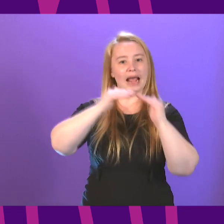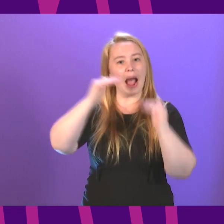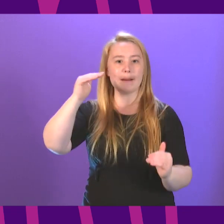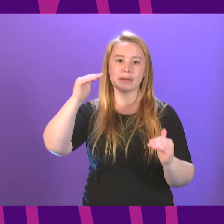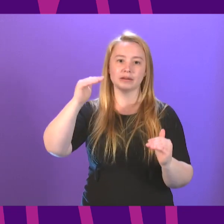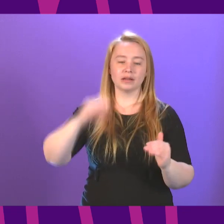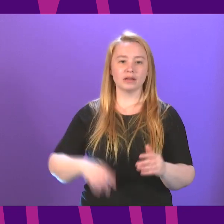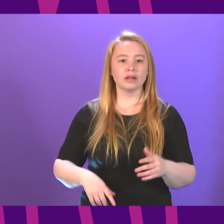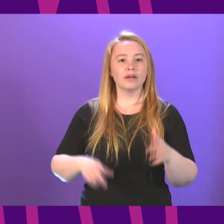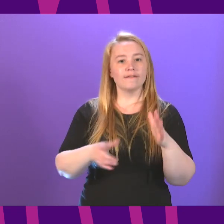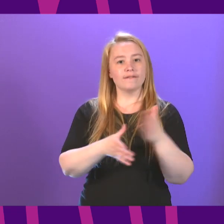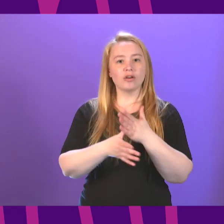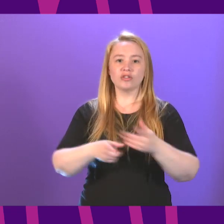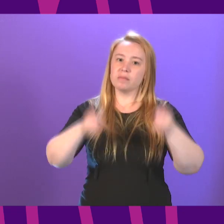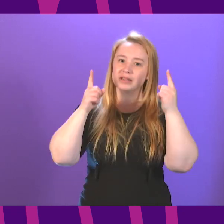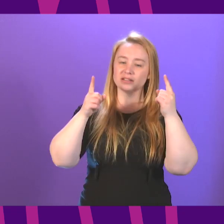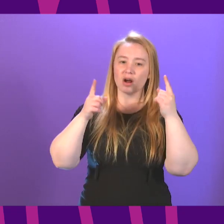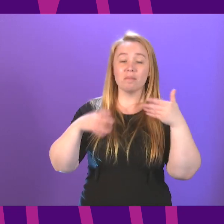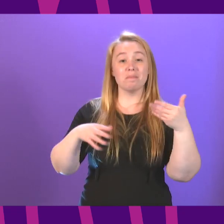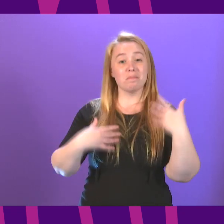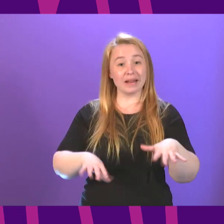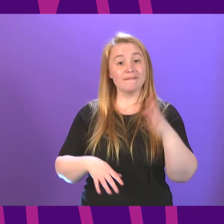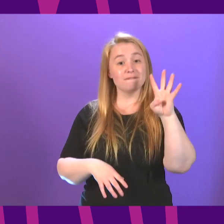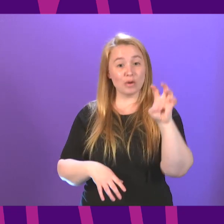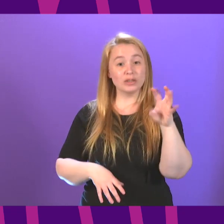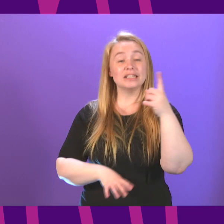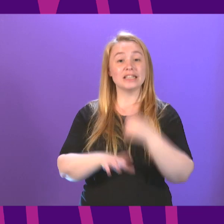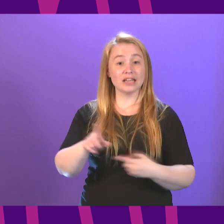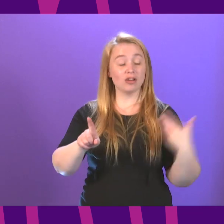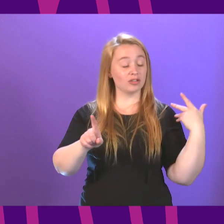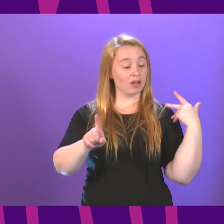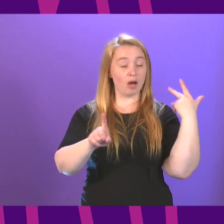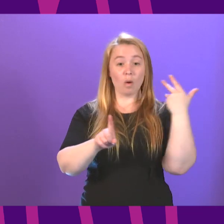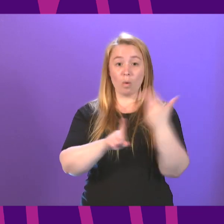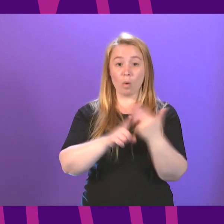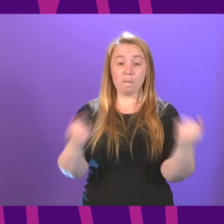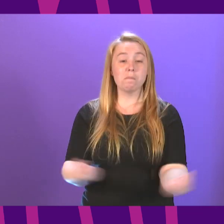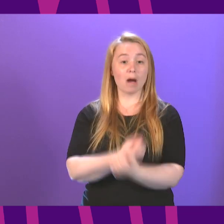for five years; the SNP has been 14 years in power, and she is responsible